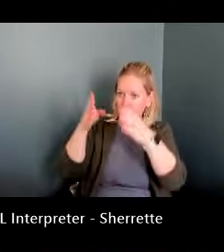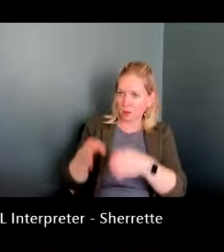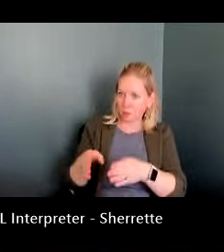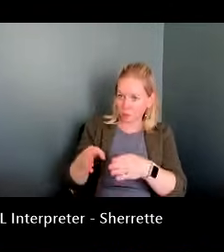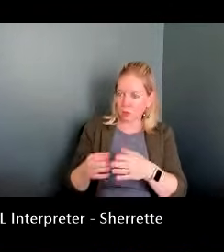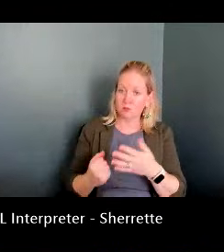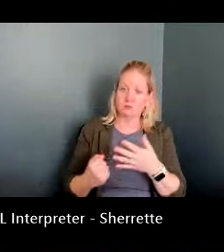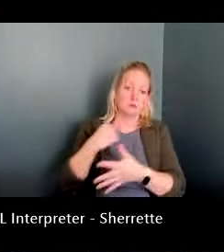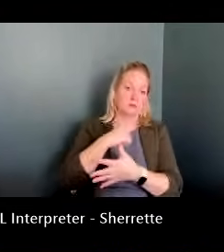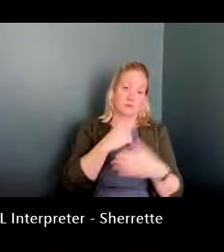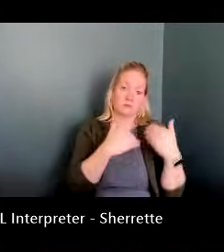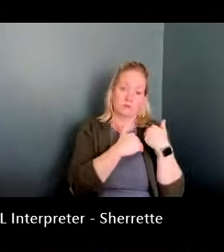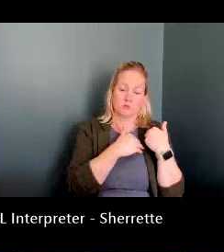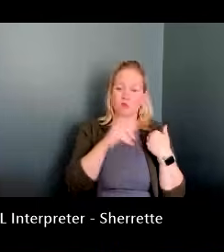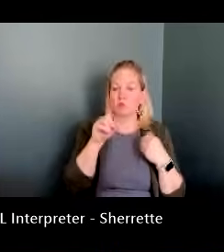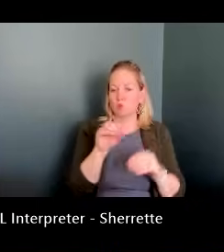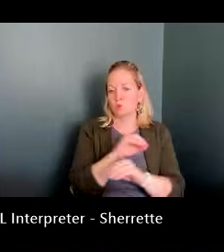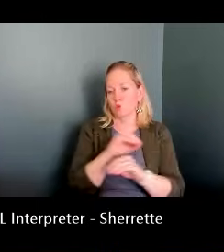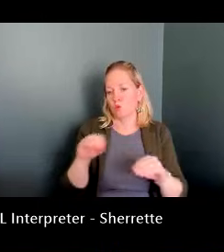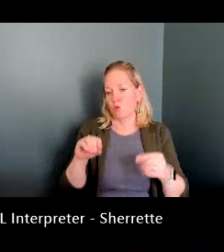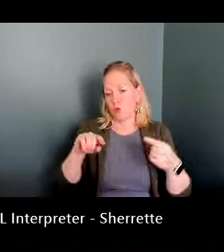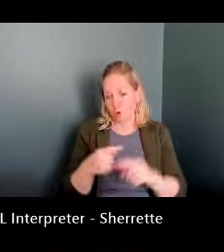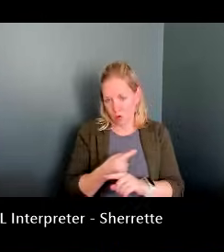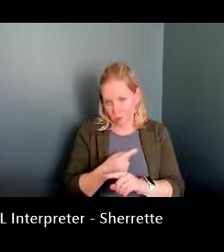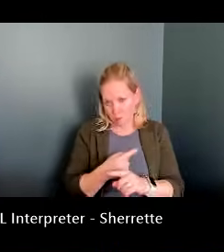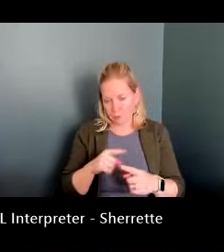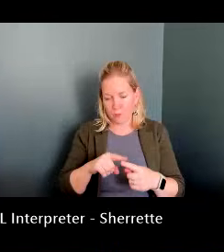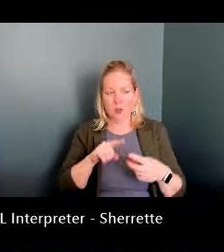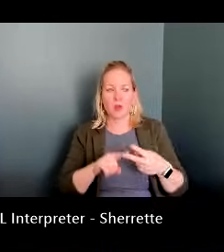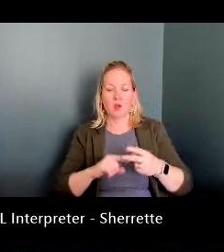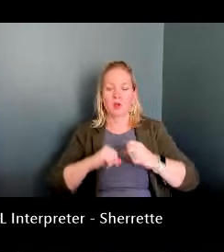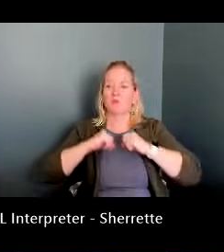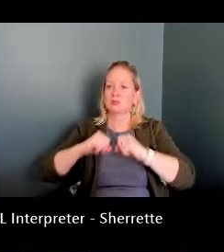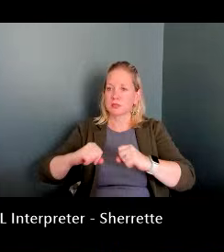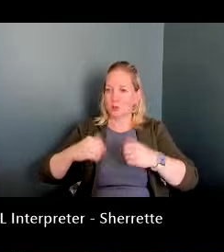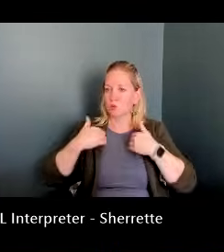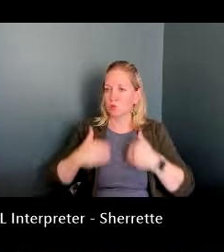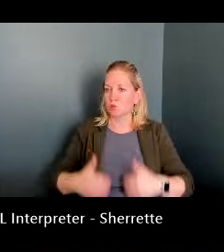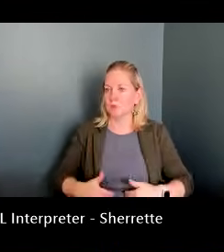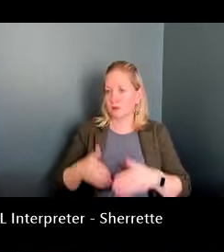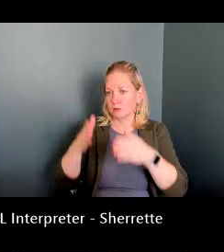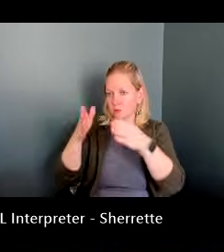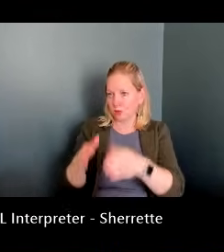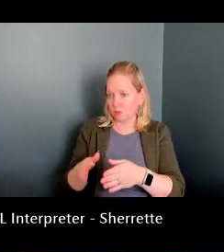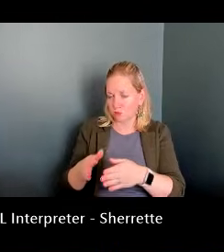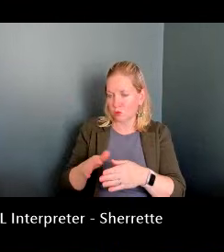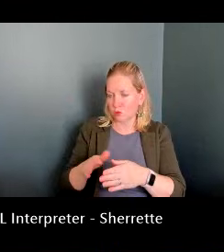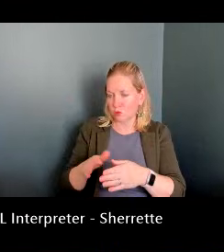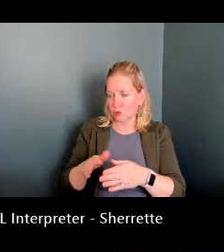First, to do no harm, to protect human subjects, their rights, their welfare and their safety.